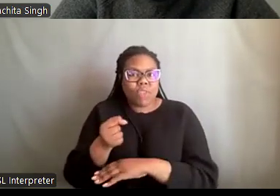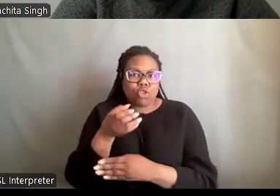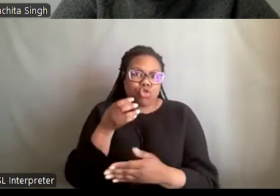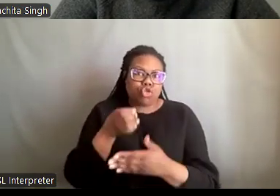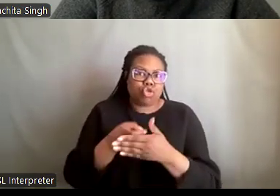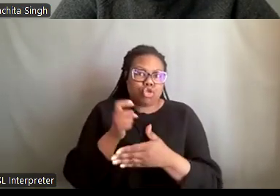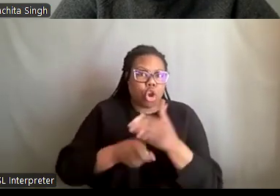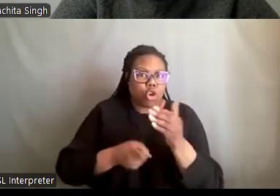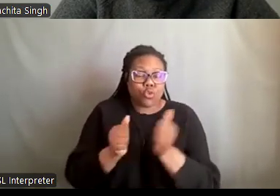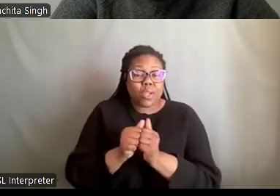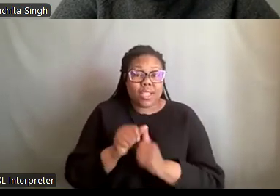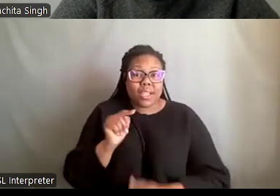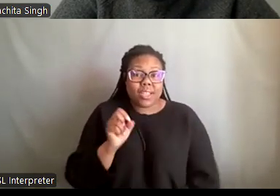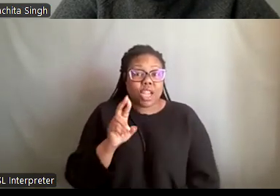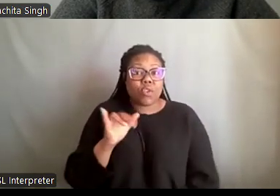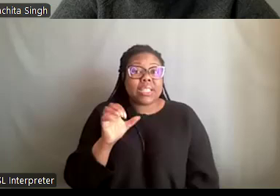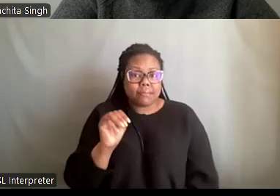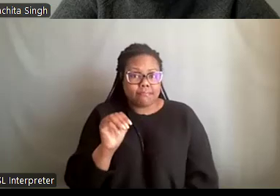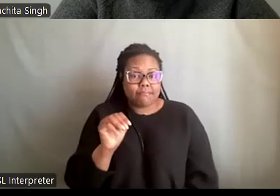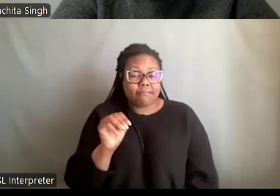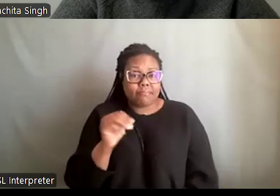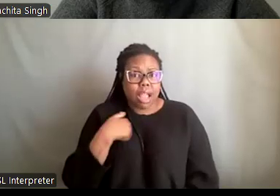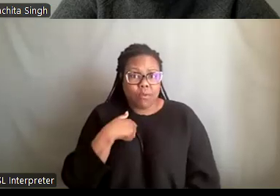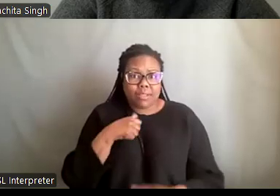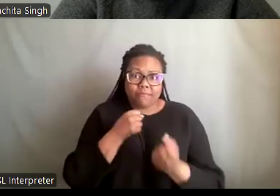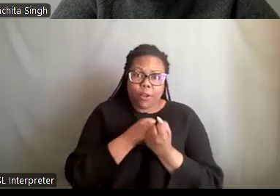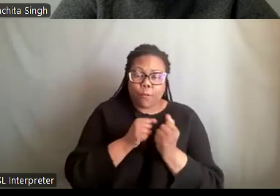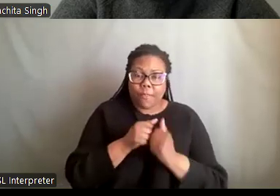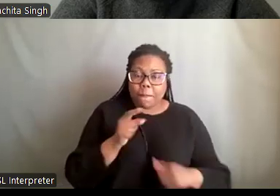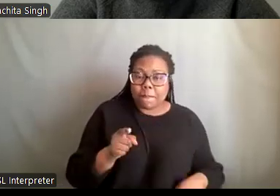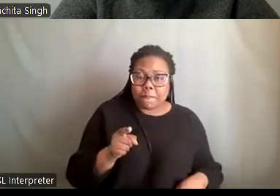and charged with terrorism. I have been trying to warn